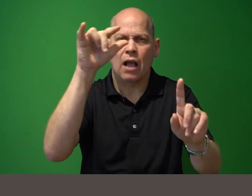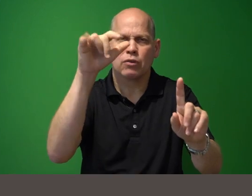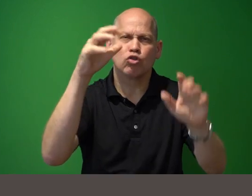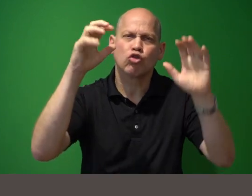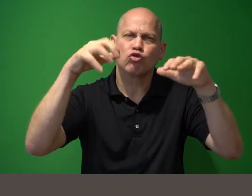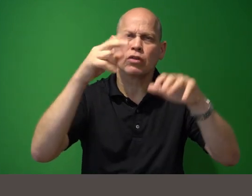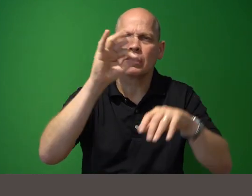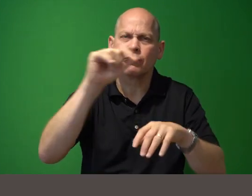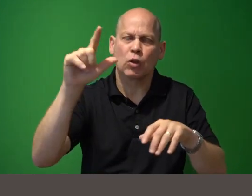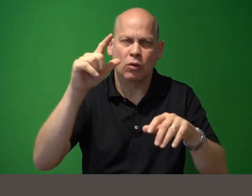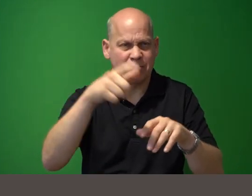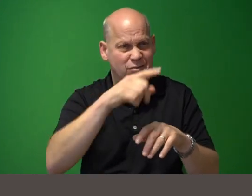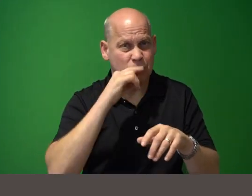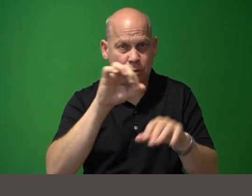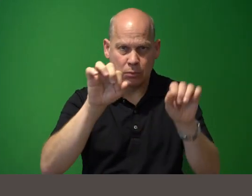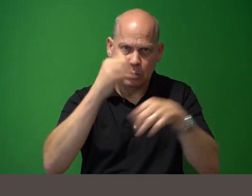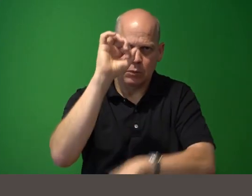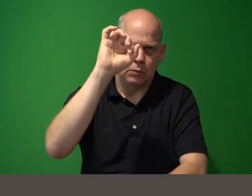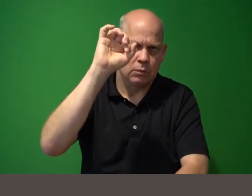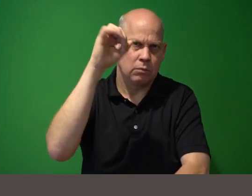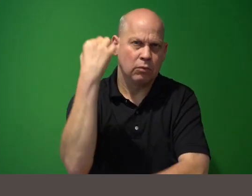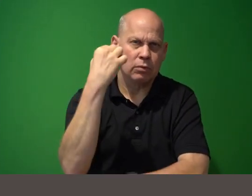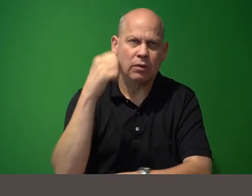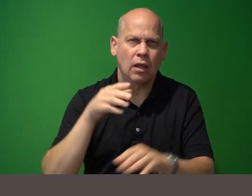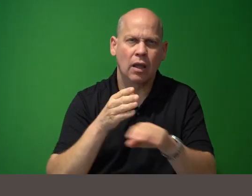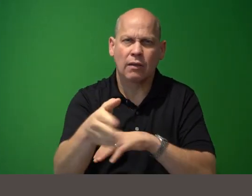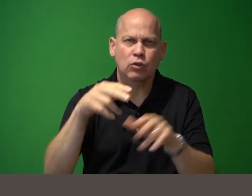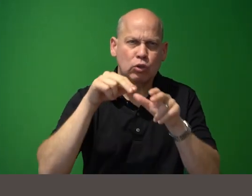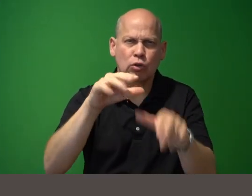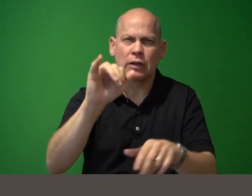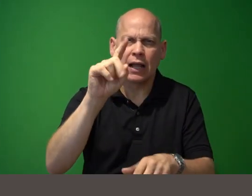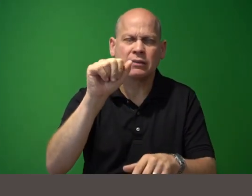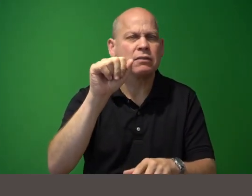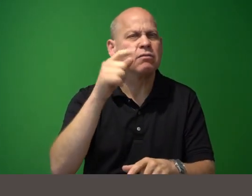which broke the record after hurricane Ida with 8.4 inches.